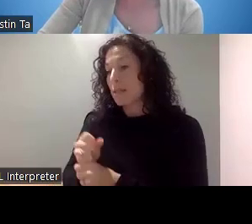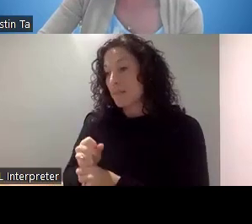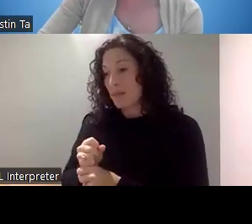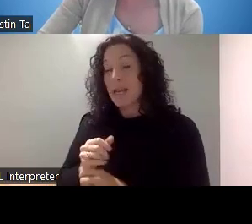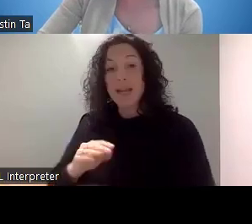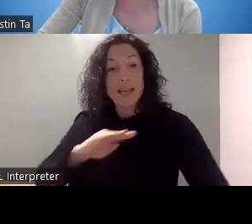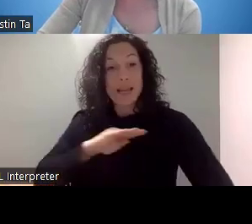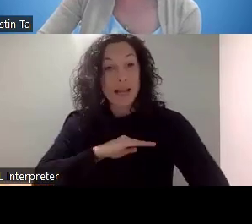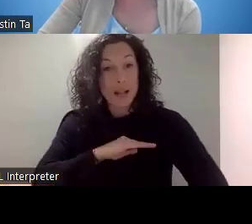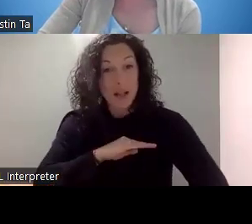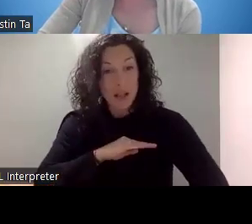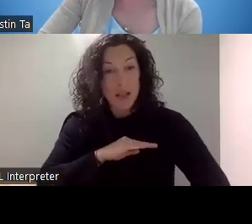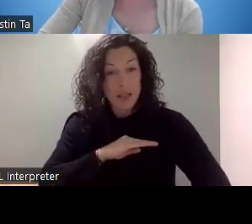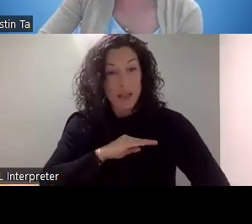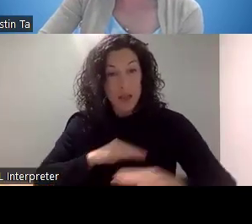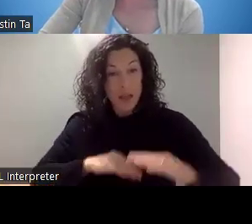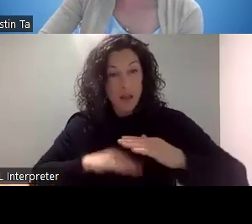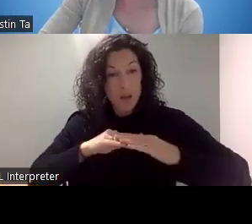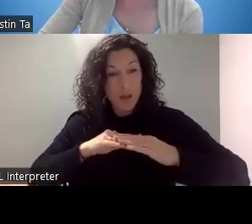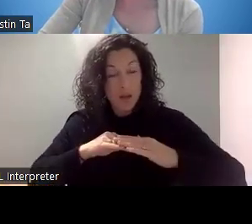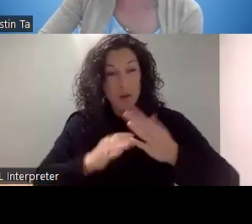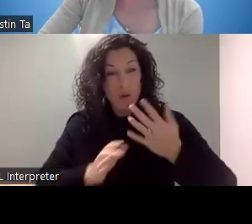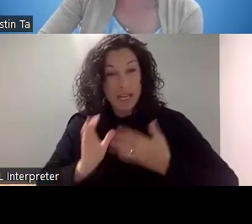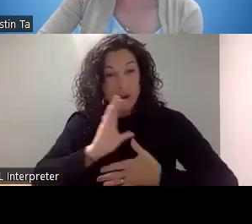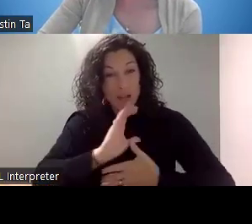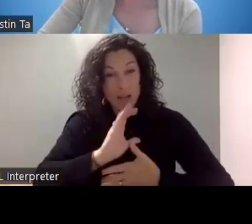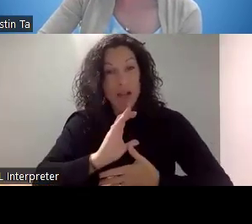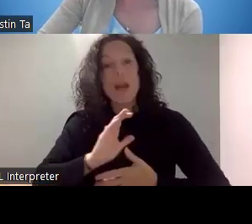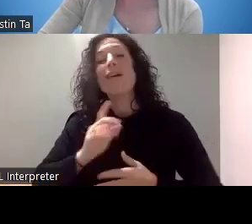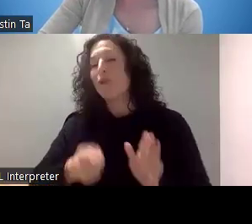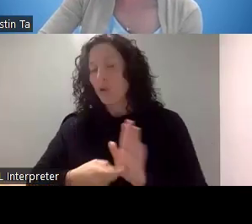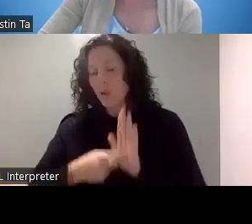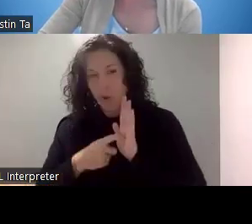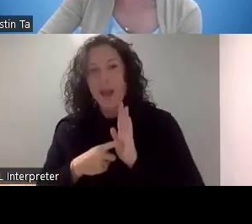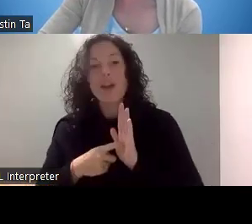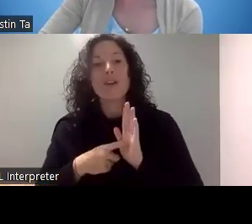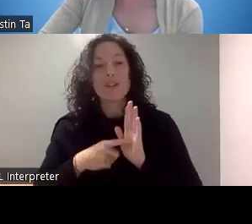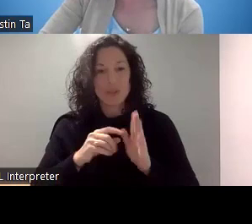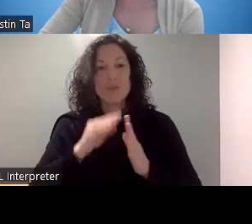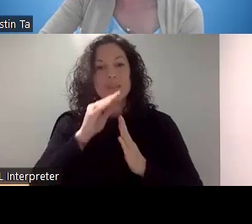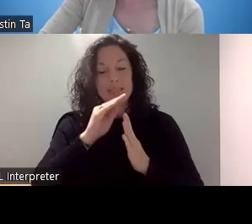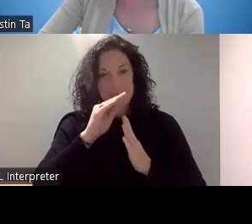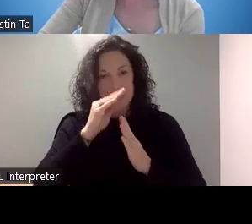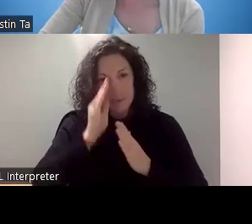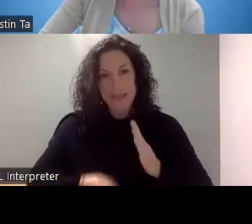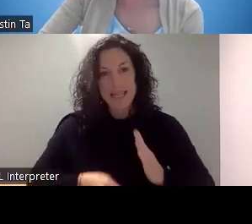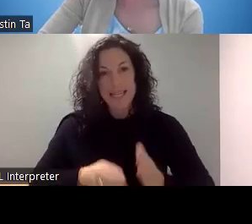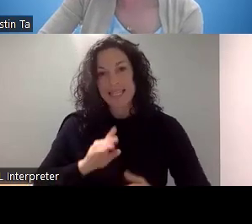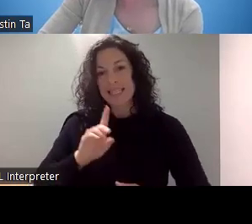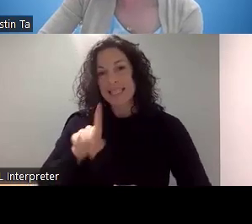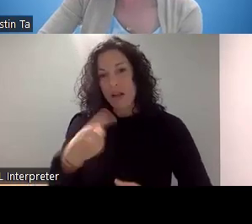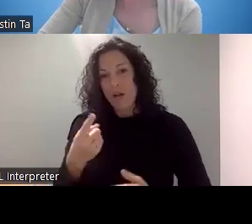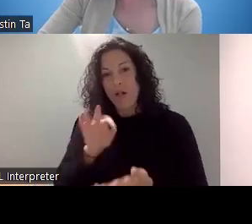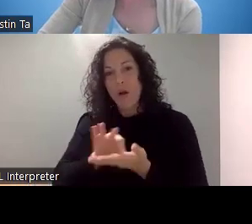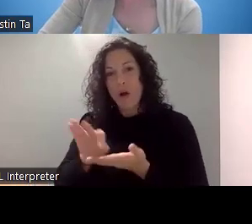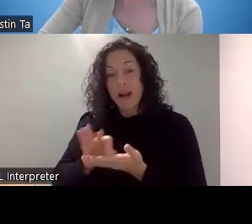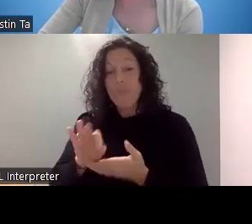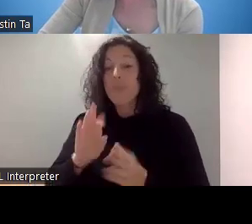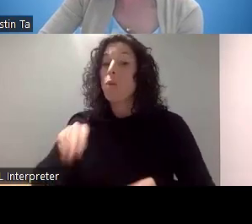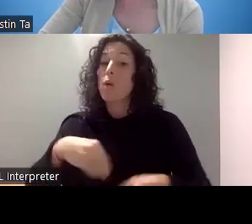that's outlined in the regulations, they are required to complete their single audit, and they are required to provide that single audit